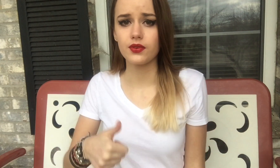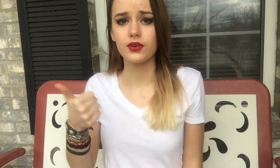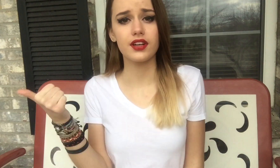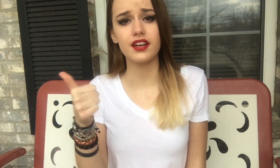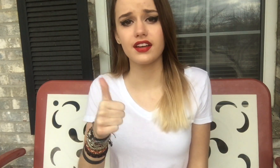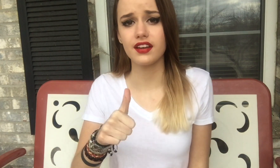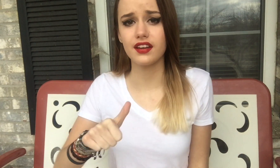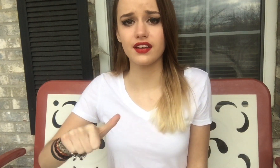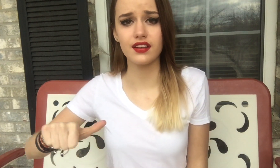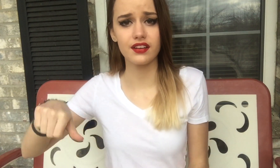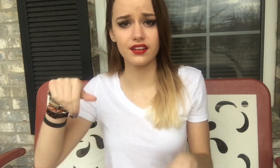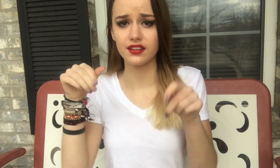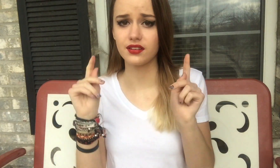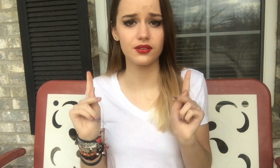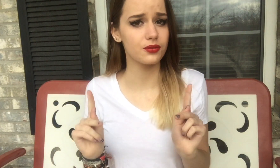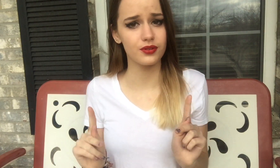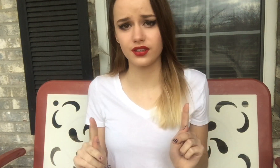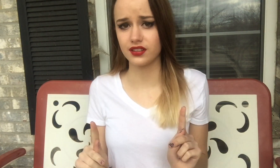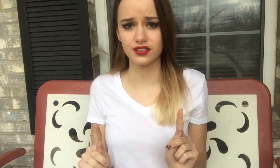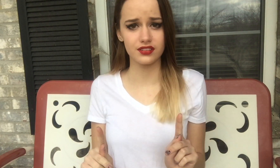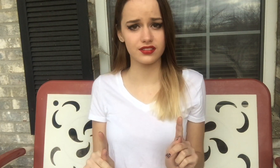Or anyone